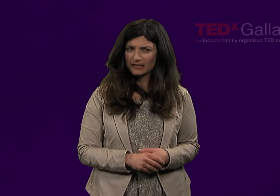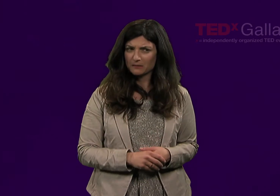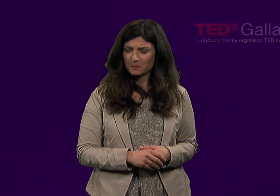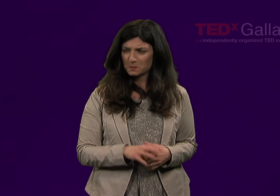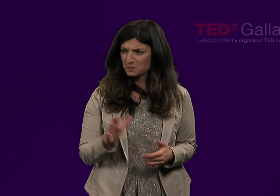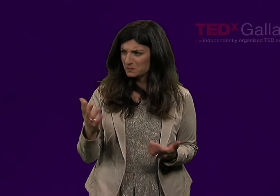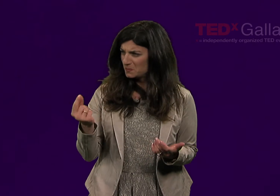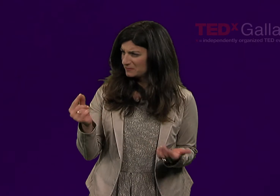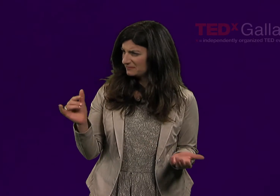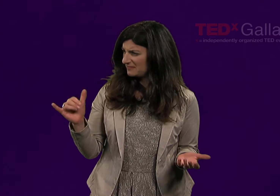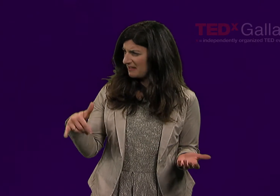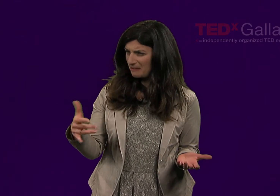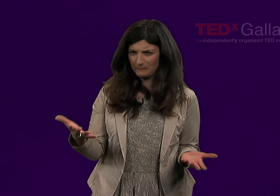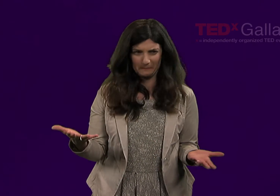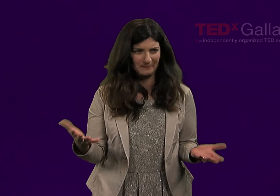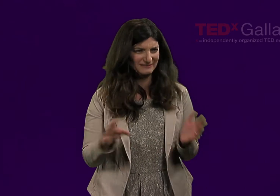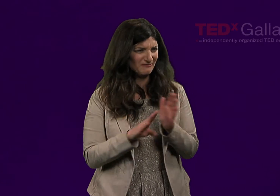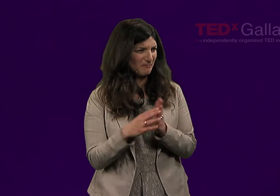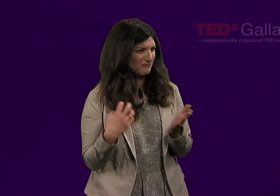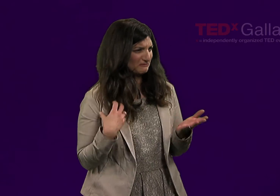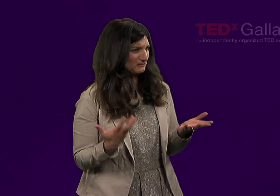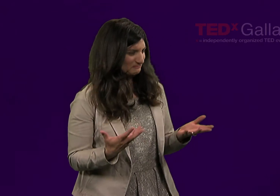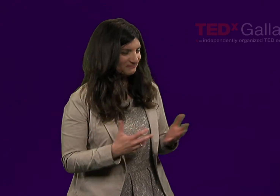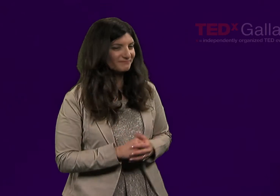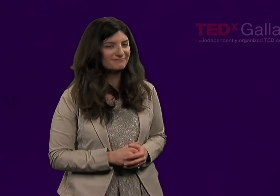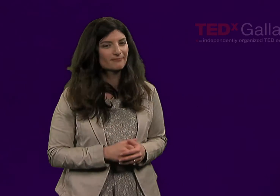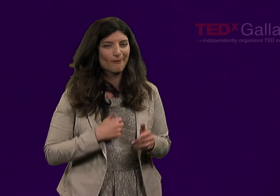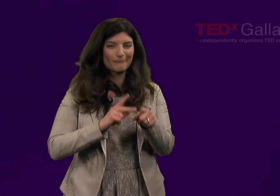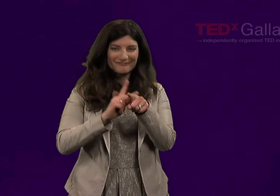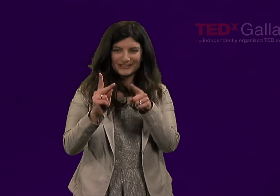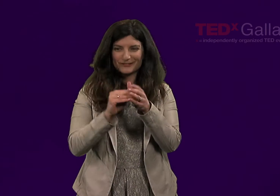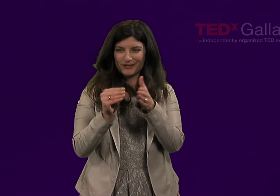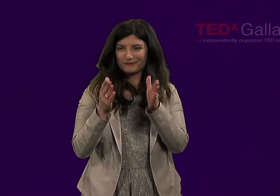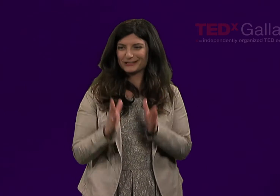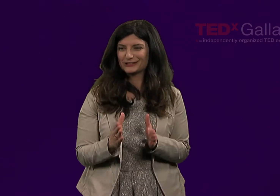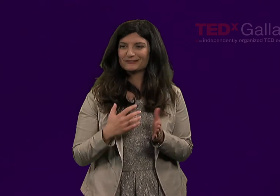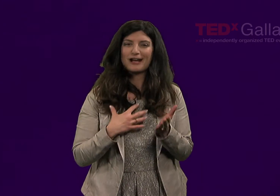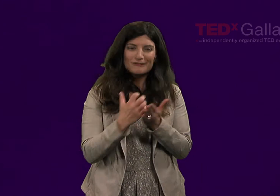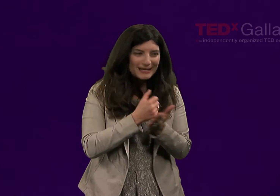he asked me to explain further what that meant. And so I said, "Well, I'm a professional fundraiser.